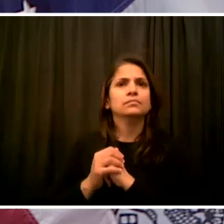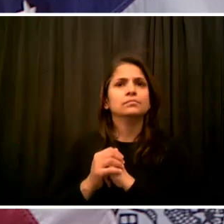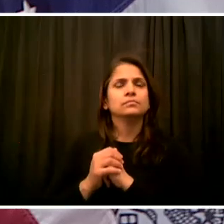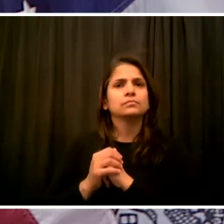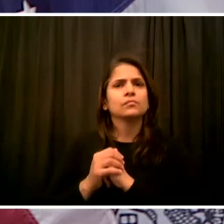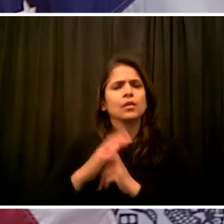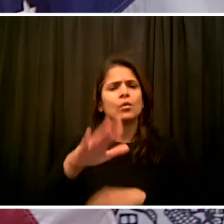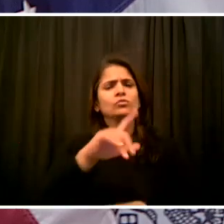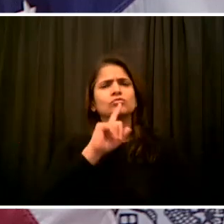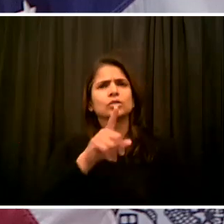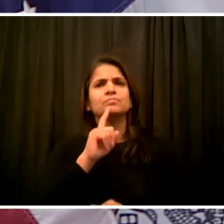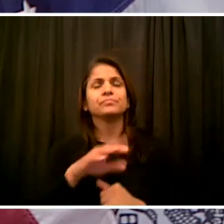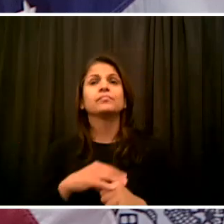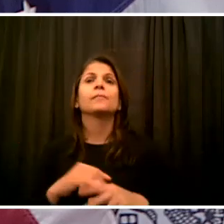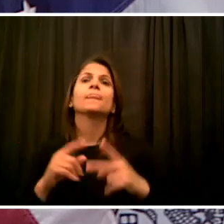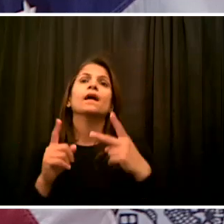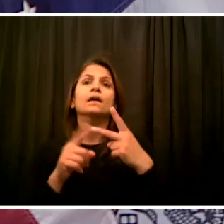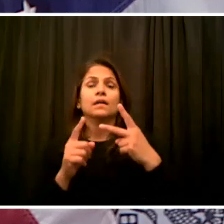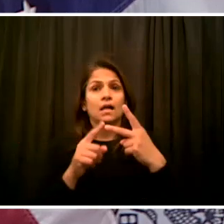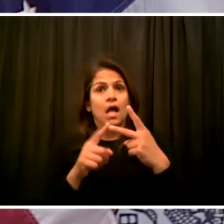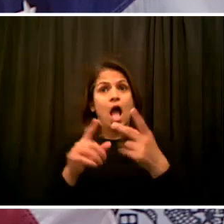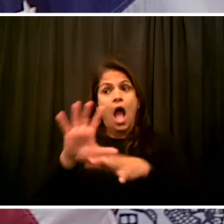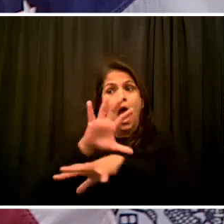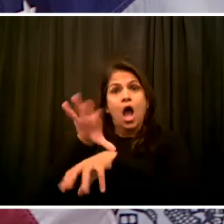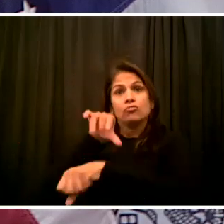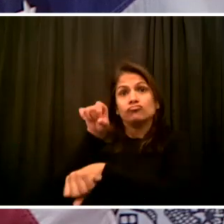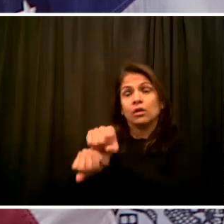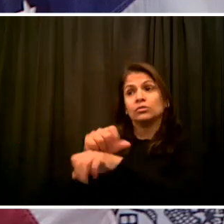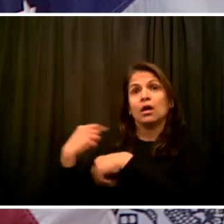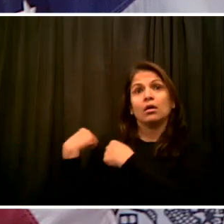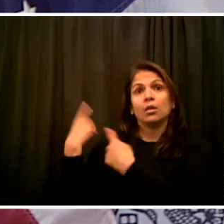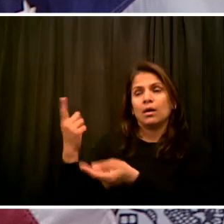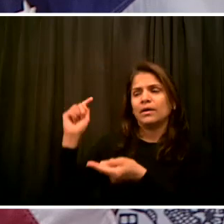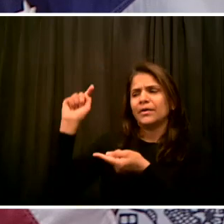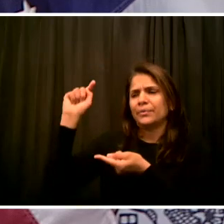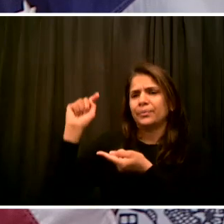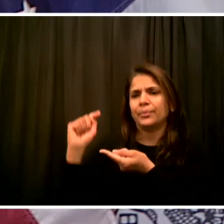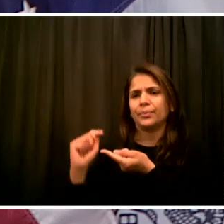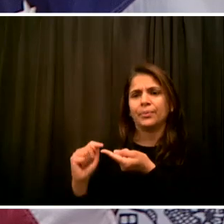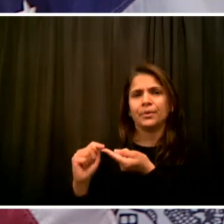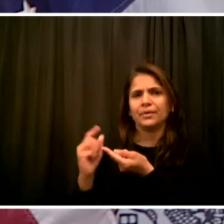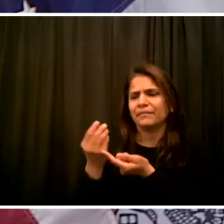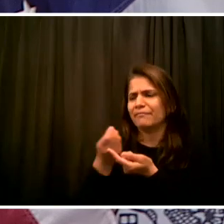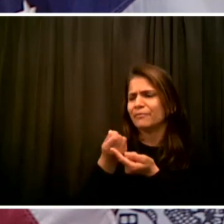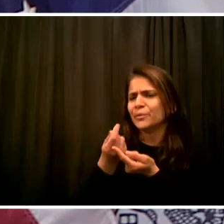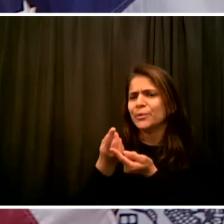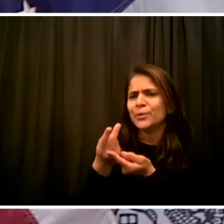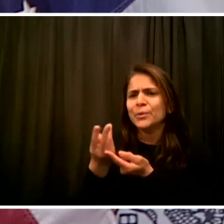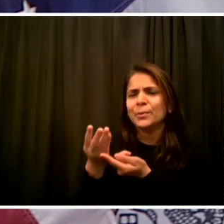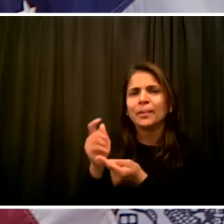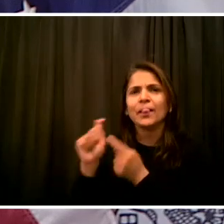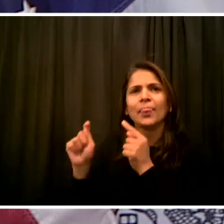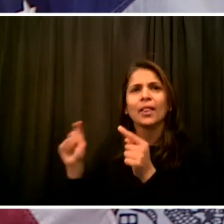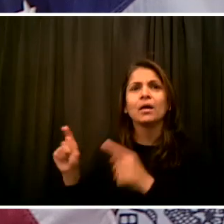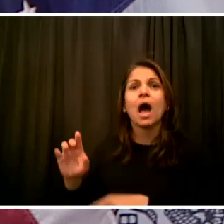AGAIN, ON THE ARREST ISSUE, THERE'S MANY VERY, VERY FEW. AND THE COMMISSIONER CAN SPEAK ABOUT THE